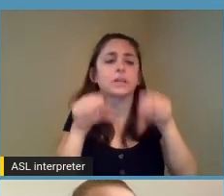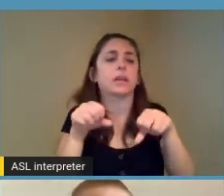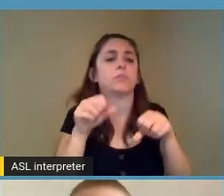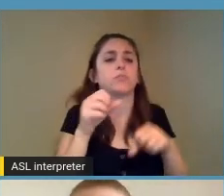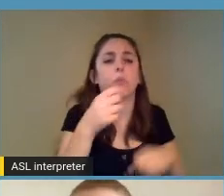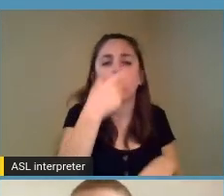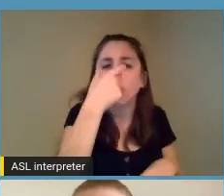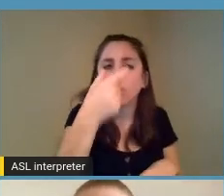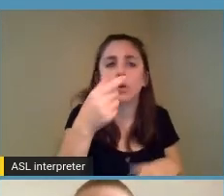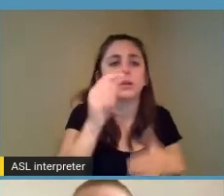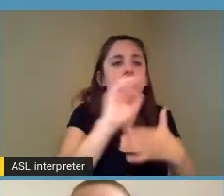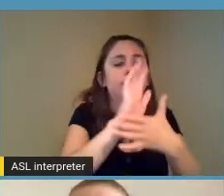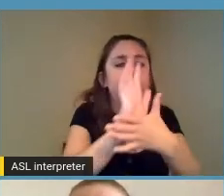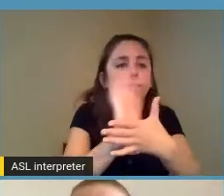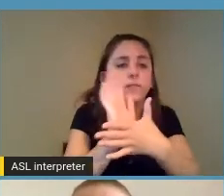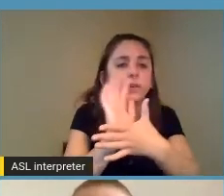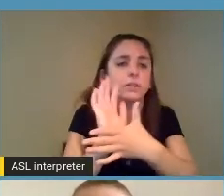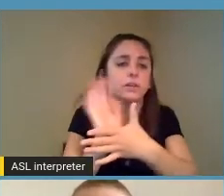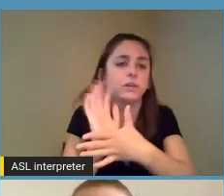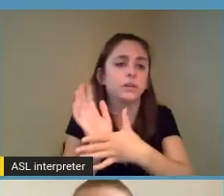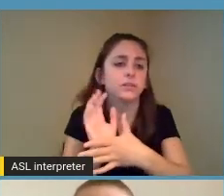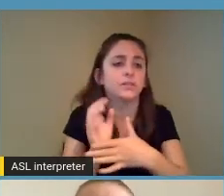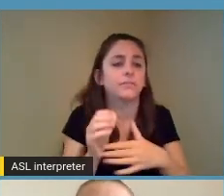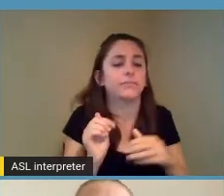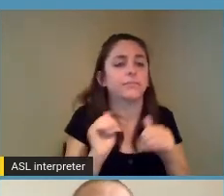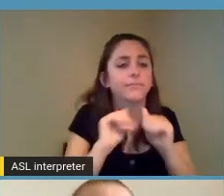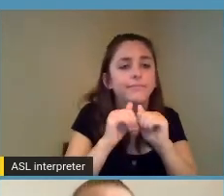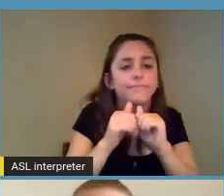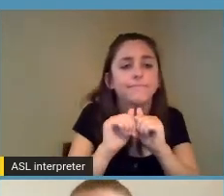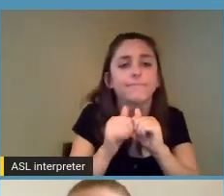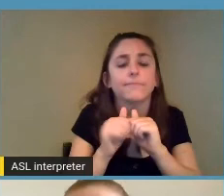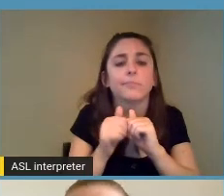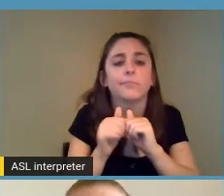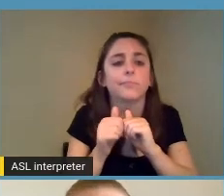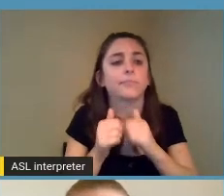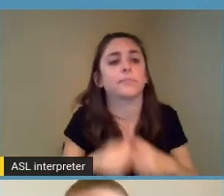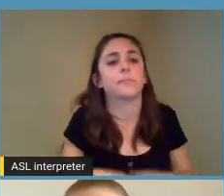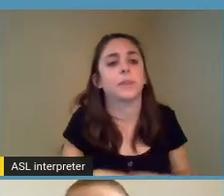little tutorials it's like how to do every little thing and then practice trying a few